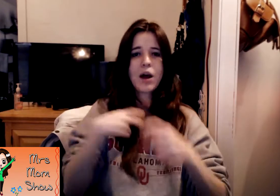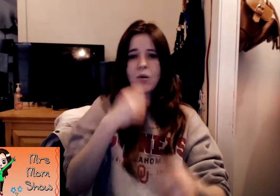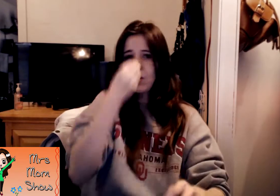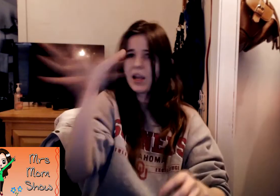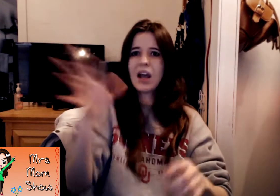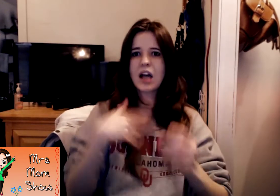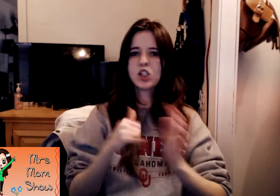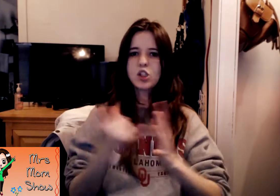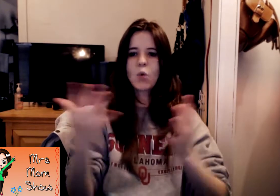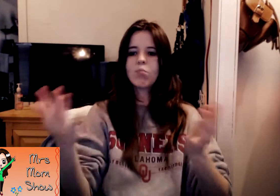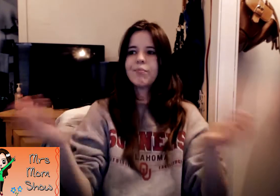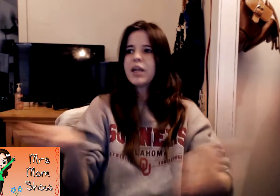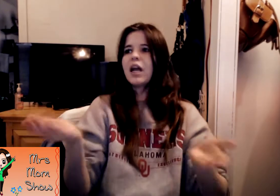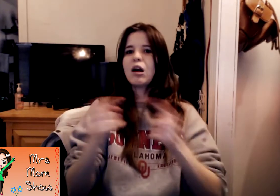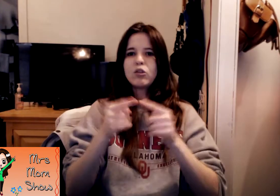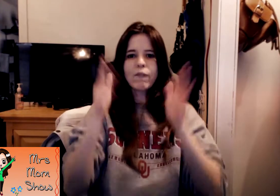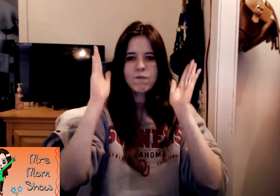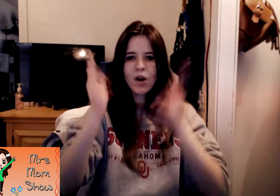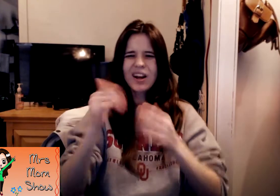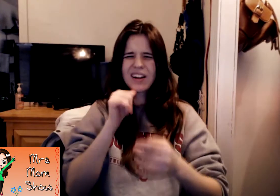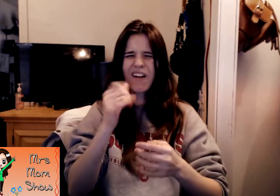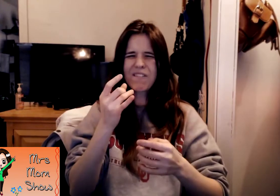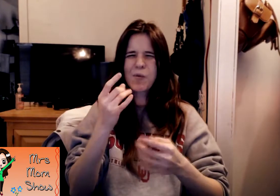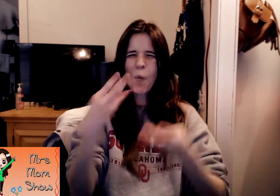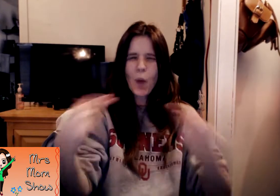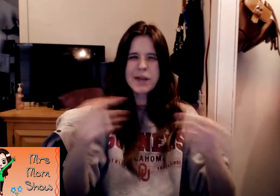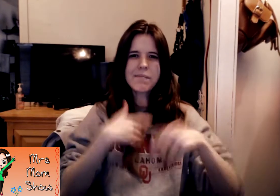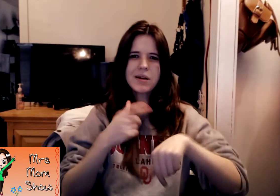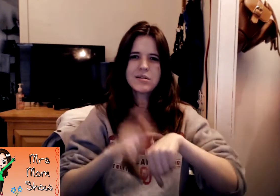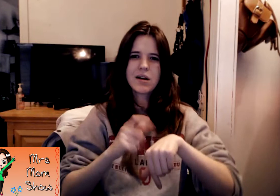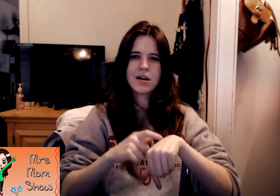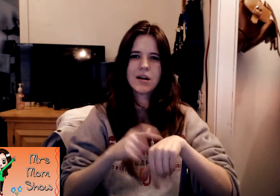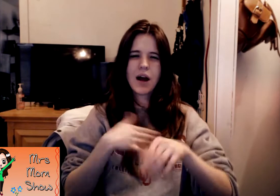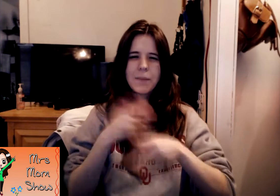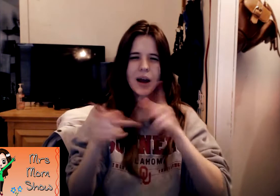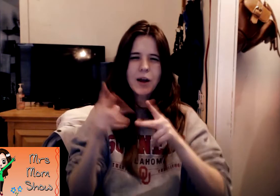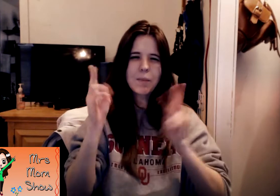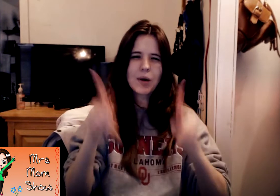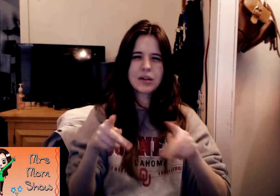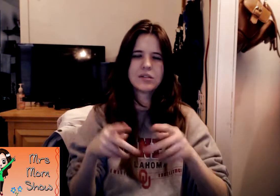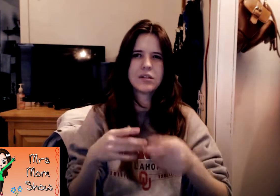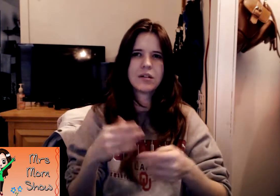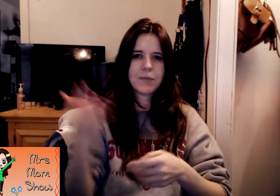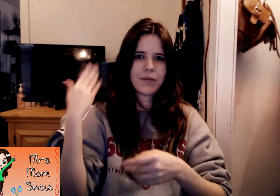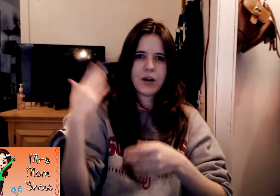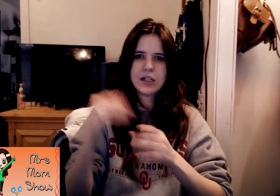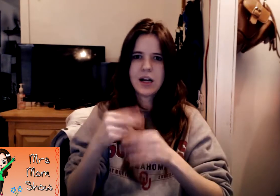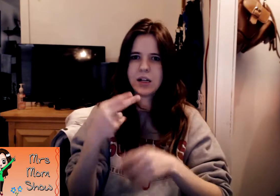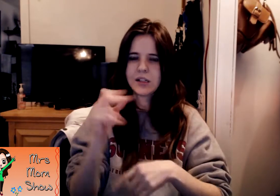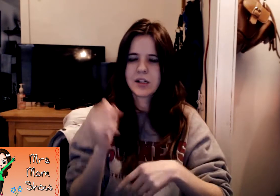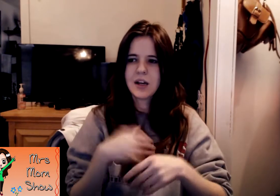I just didn't care. I wanted to focus and learn, not waste my time. I was that kind of a person even before back in high school.